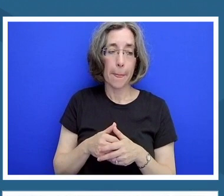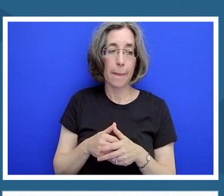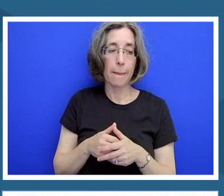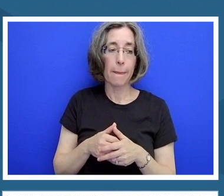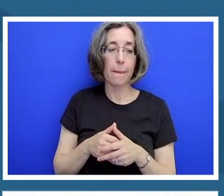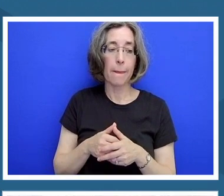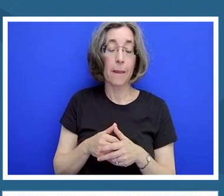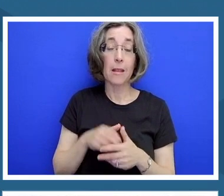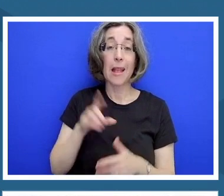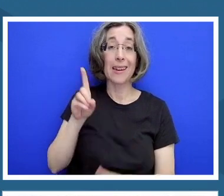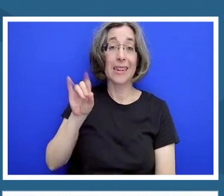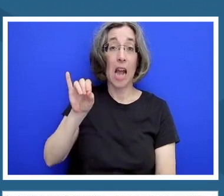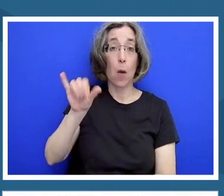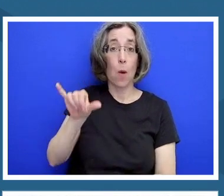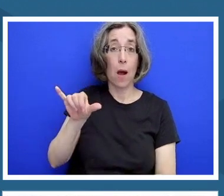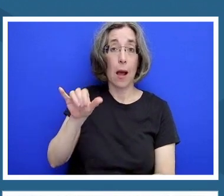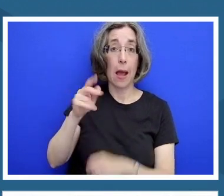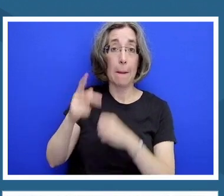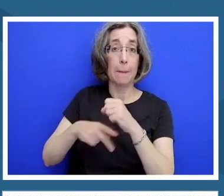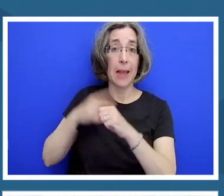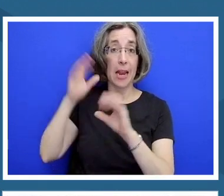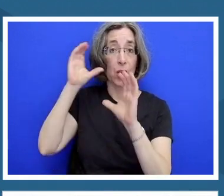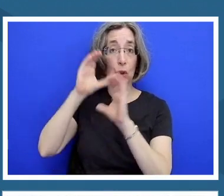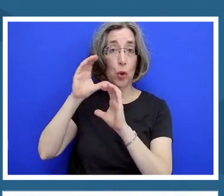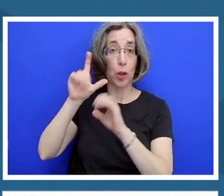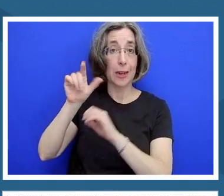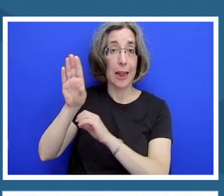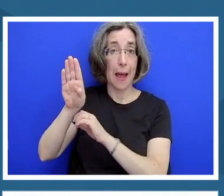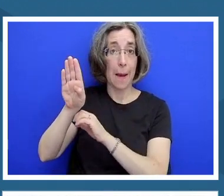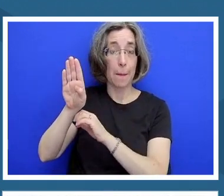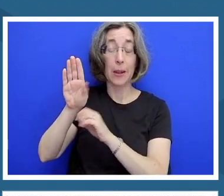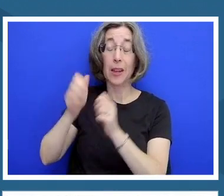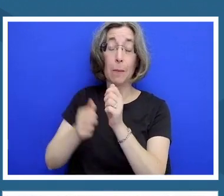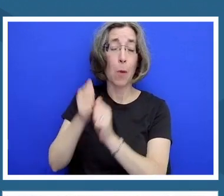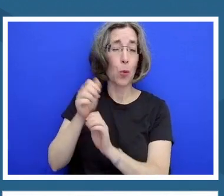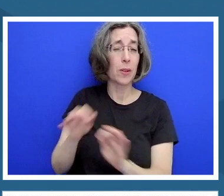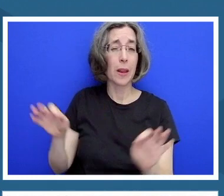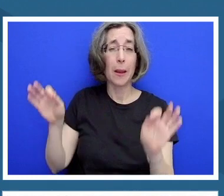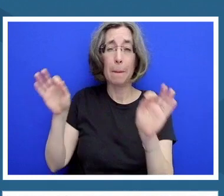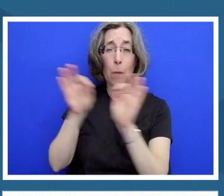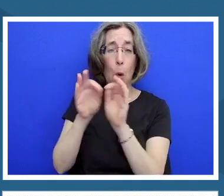planet search online laboratory is that